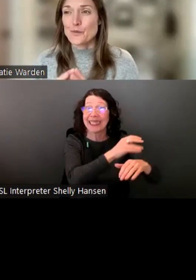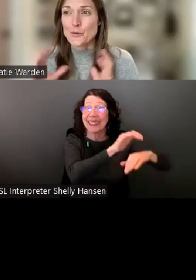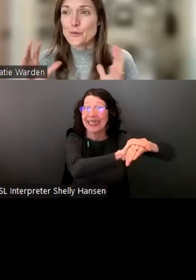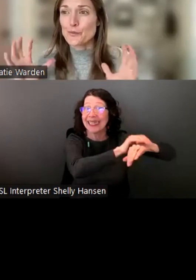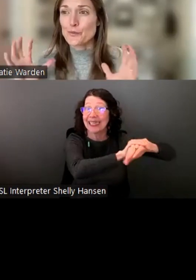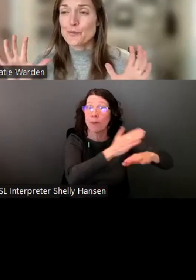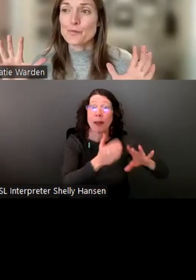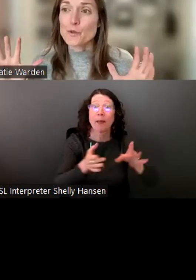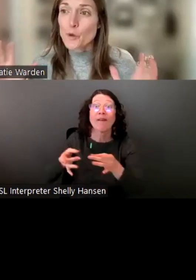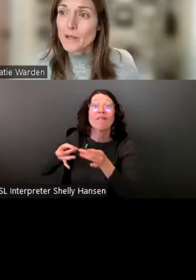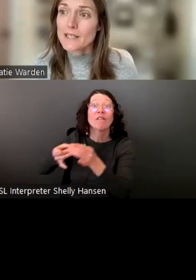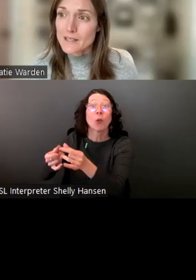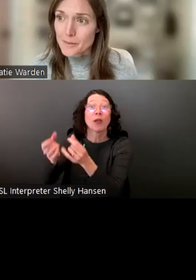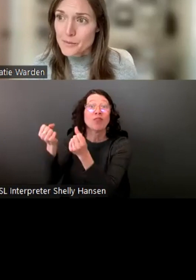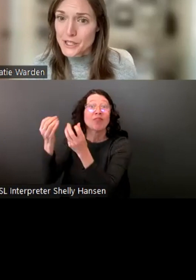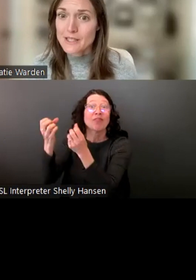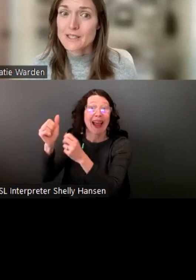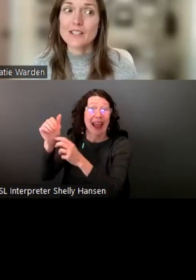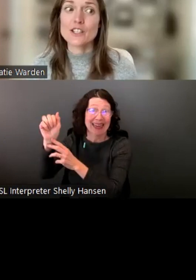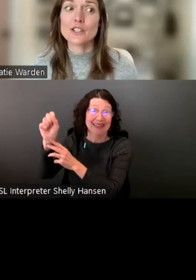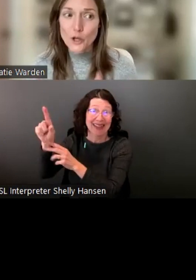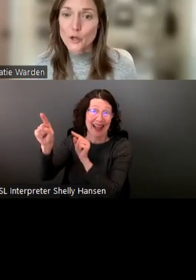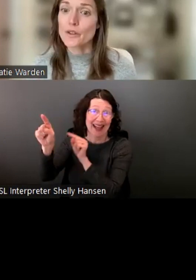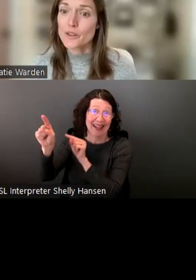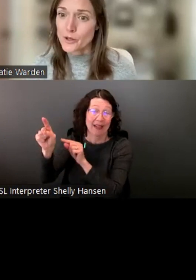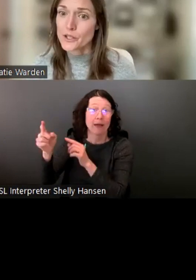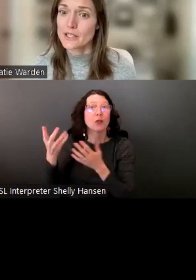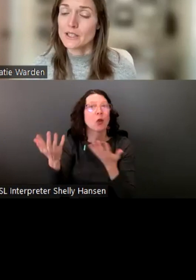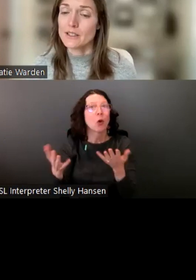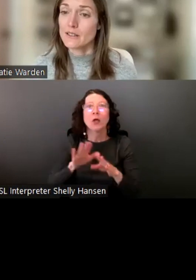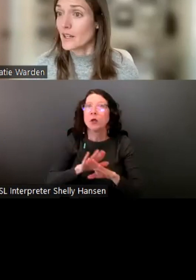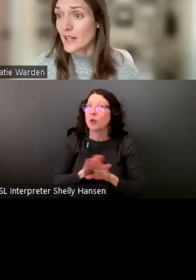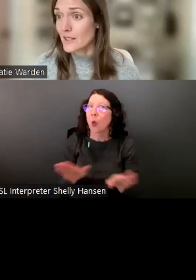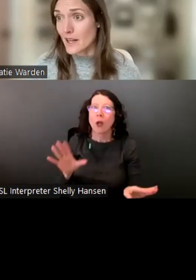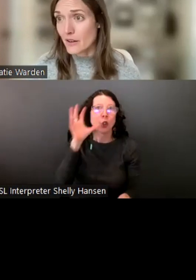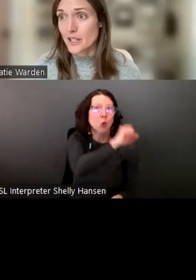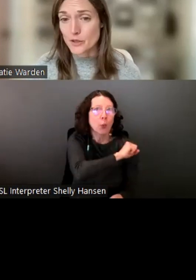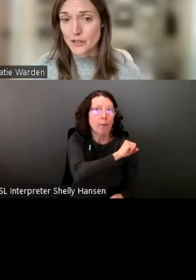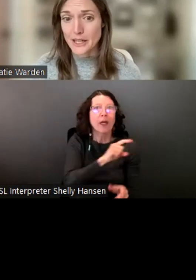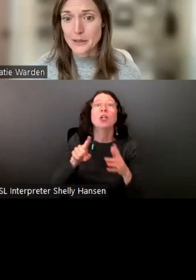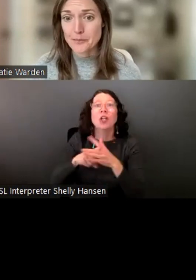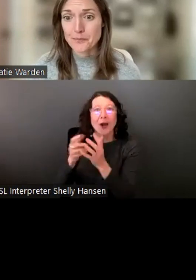So don't make assumptions, start with the person and ask how they communicate.